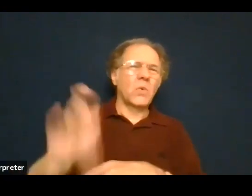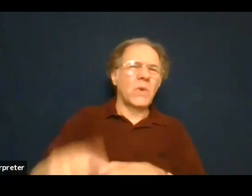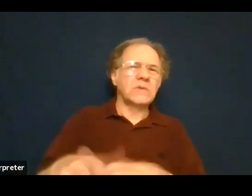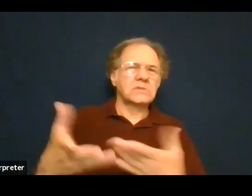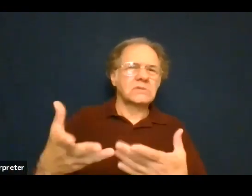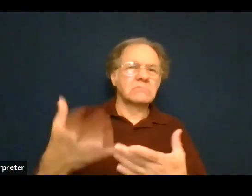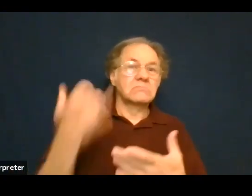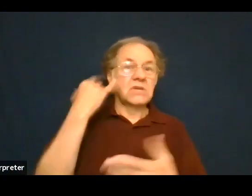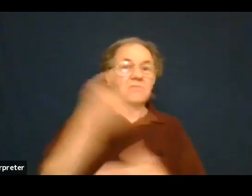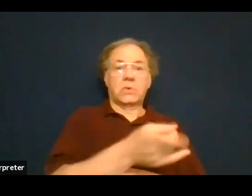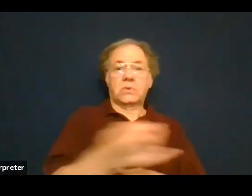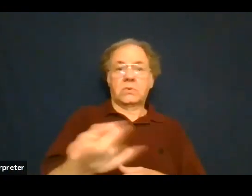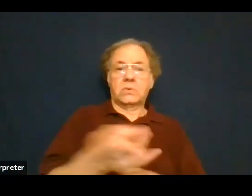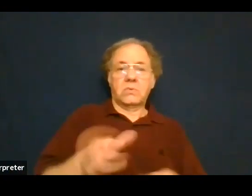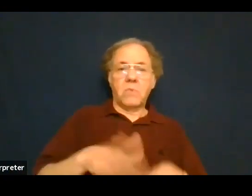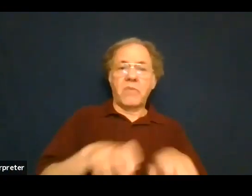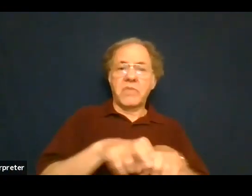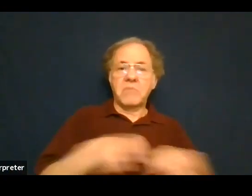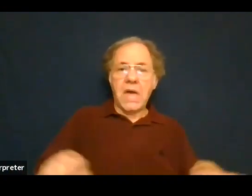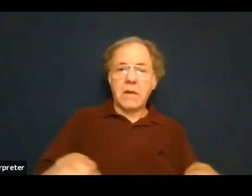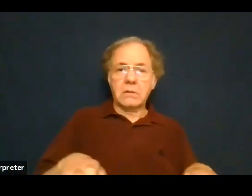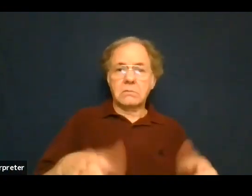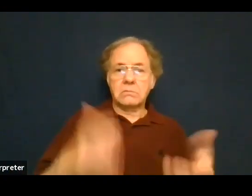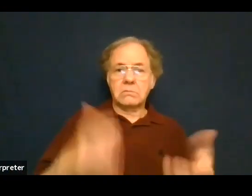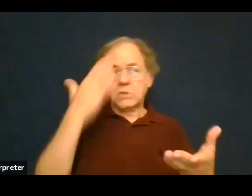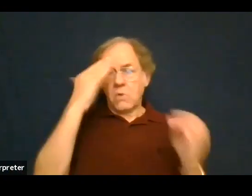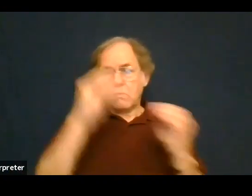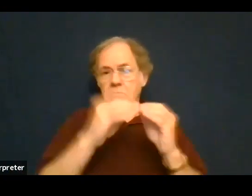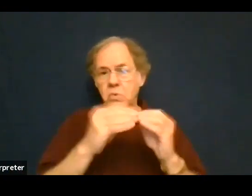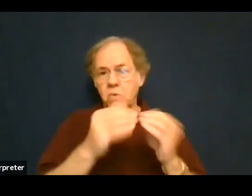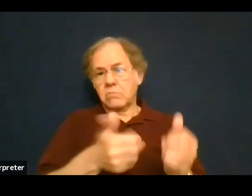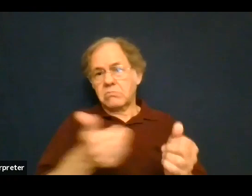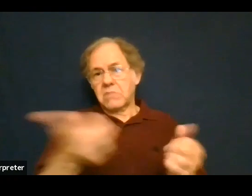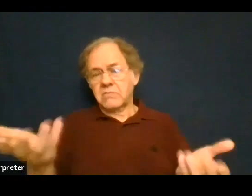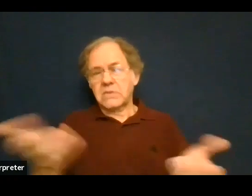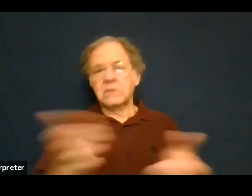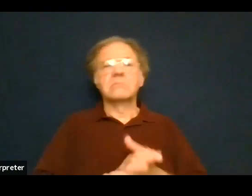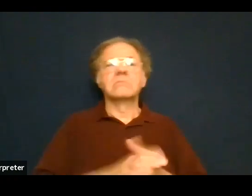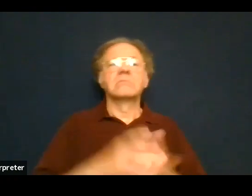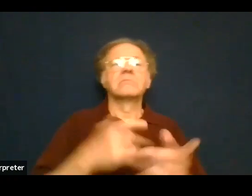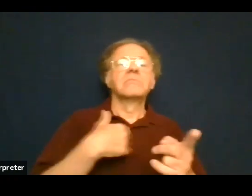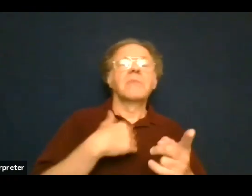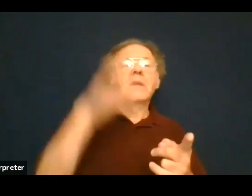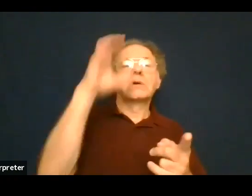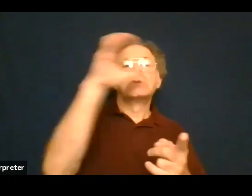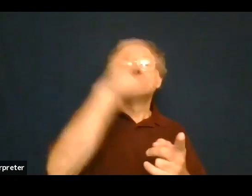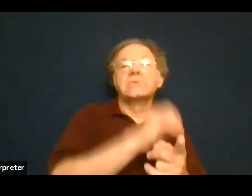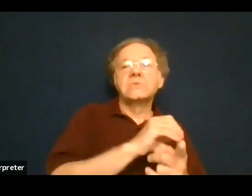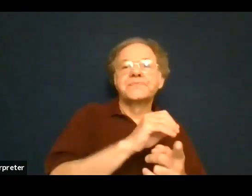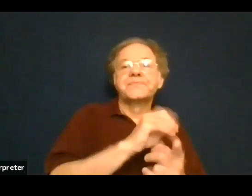would like to chime in. I'm assuming that-- because I think there are a lot of--